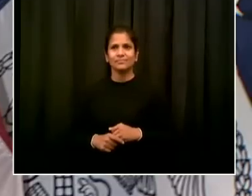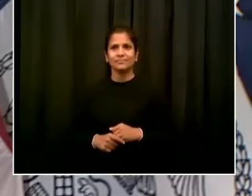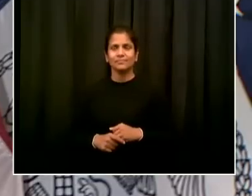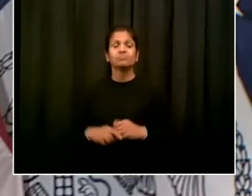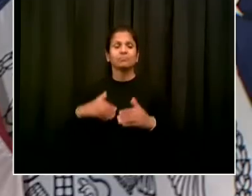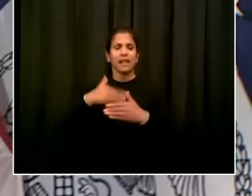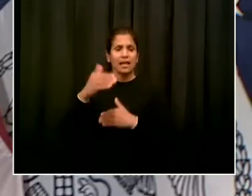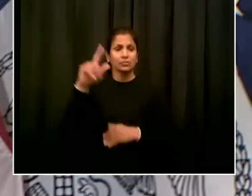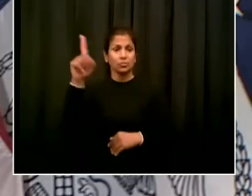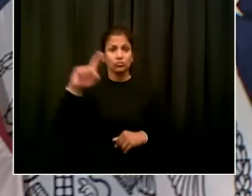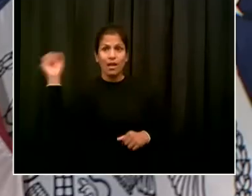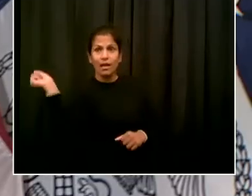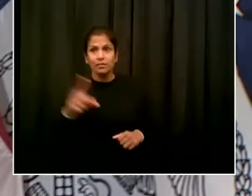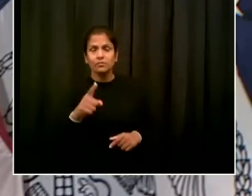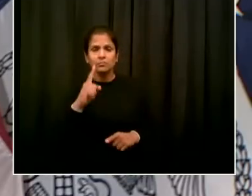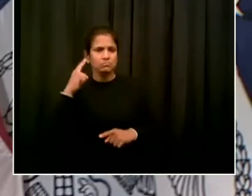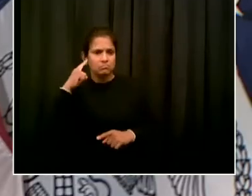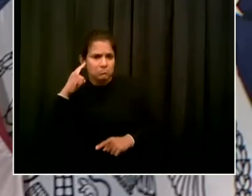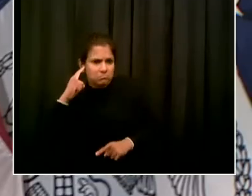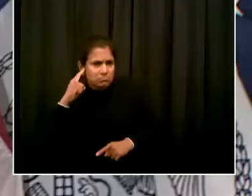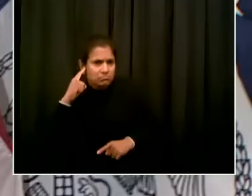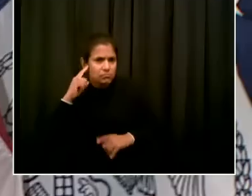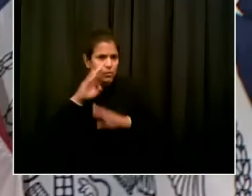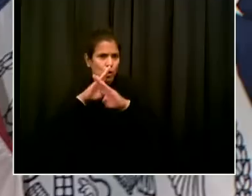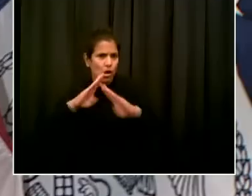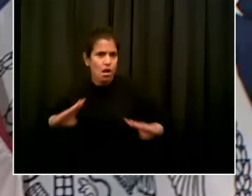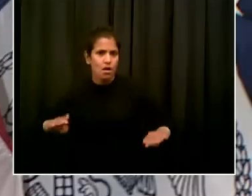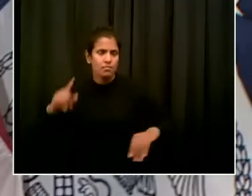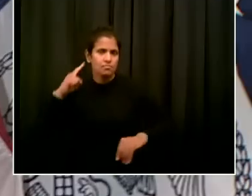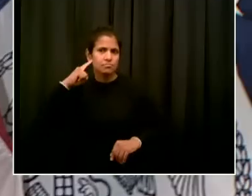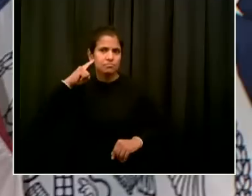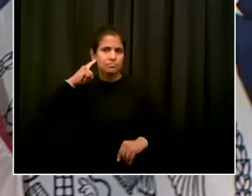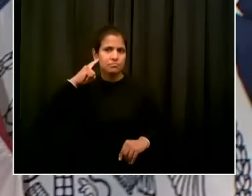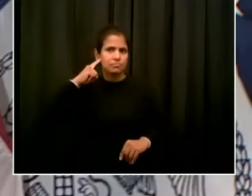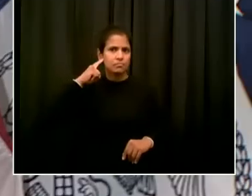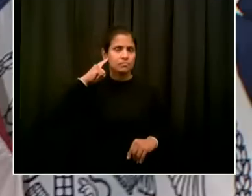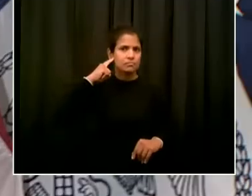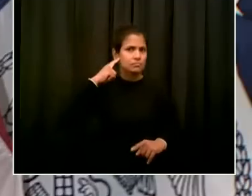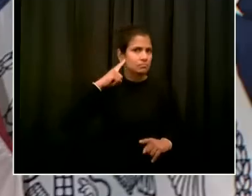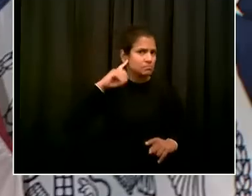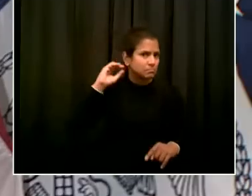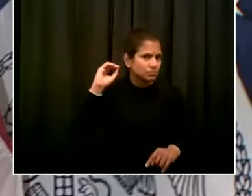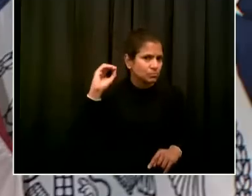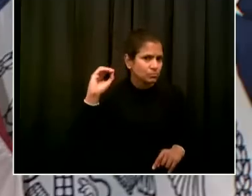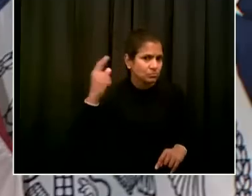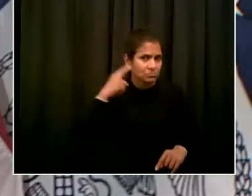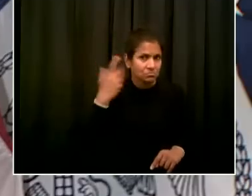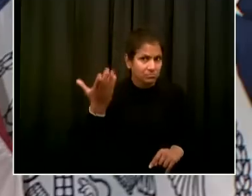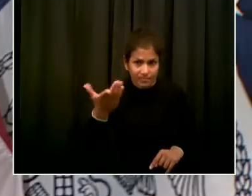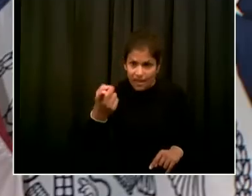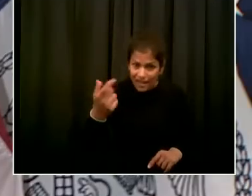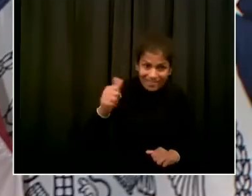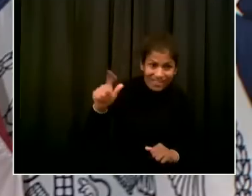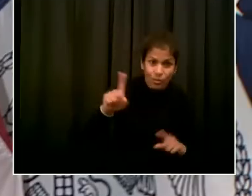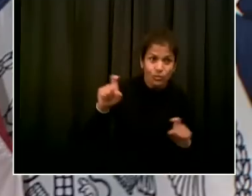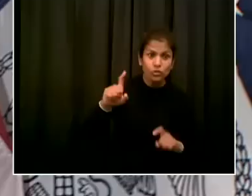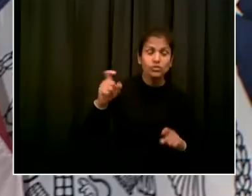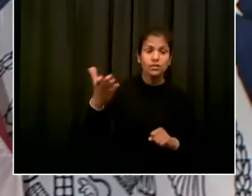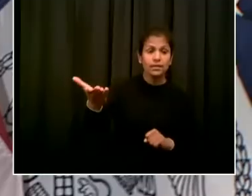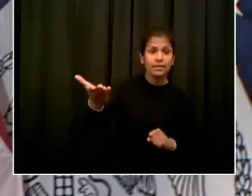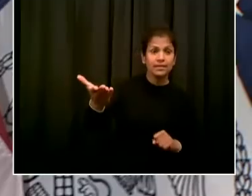IN SUCH A BIG